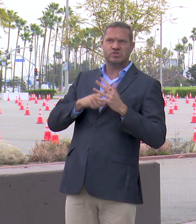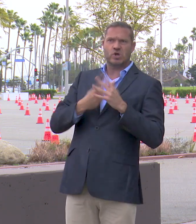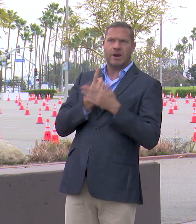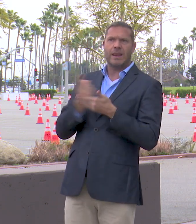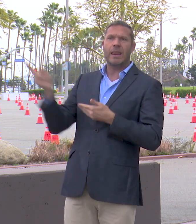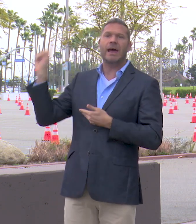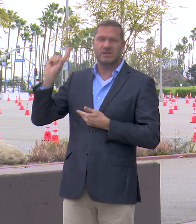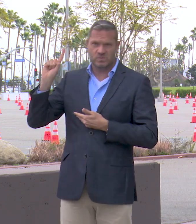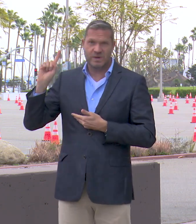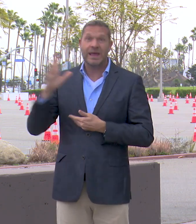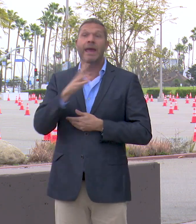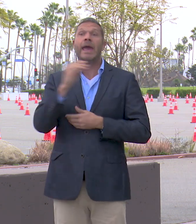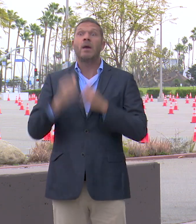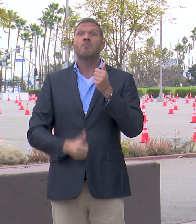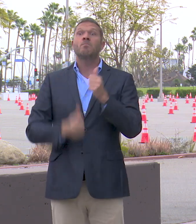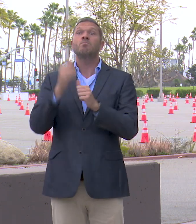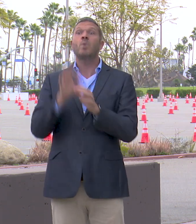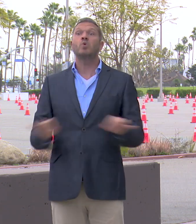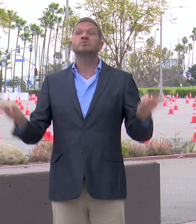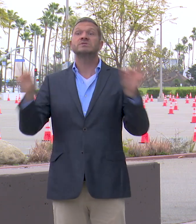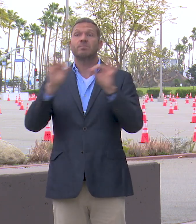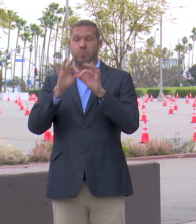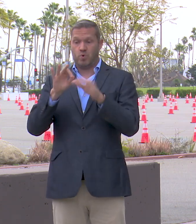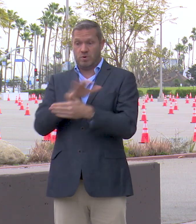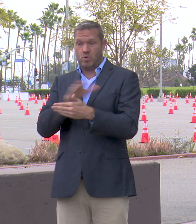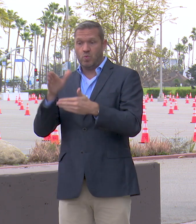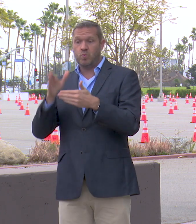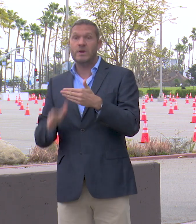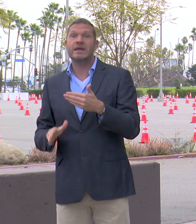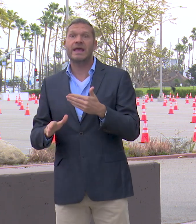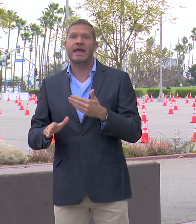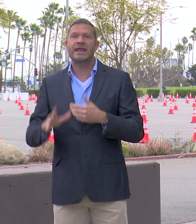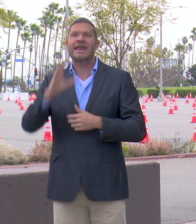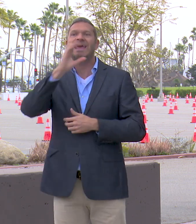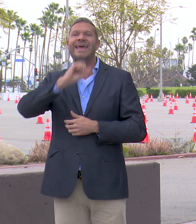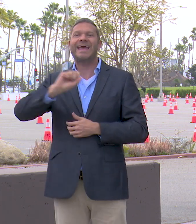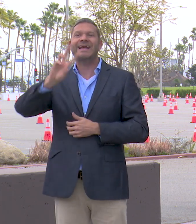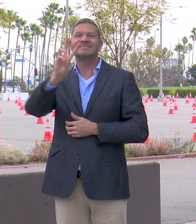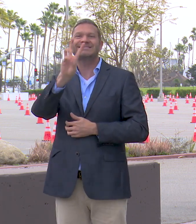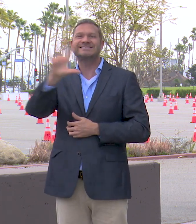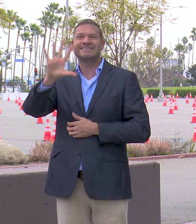And most importantly, we started over the weekend our 65 and over population.